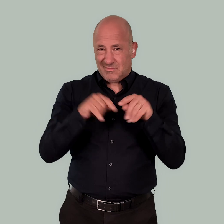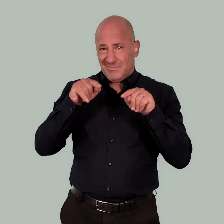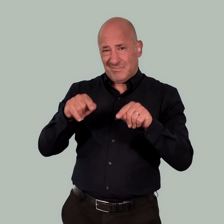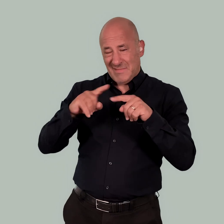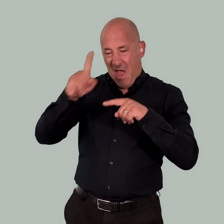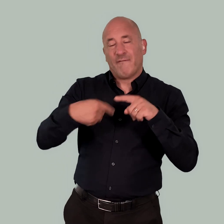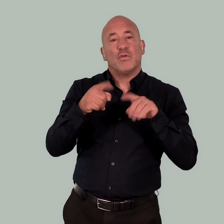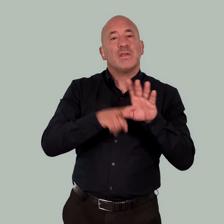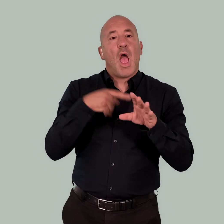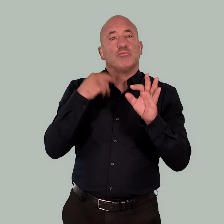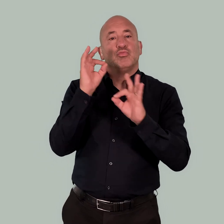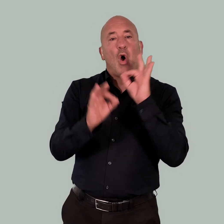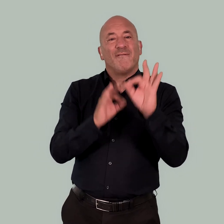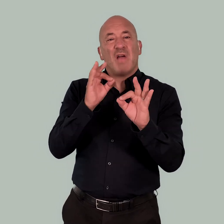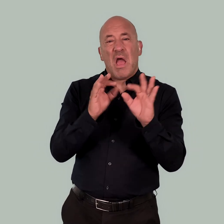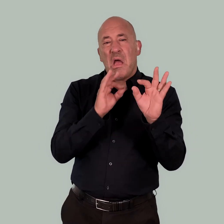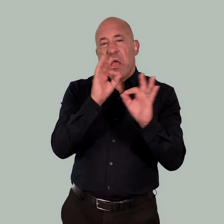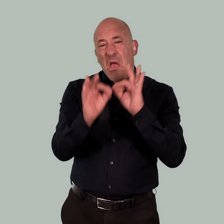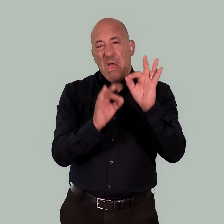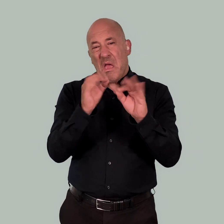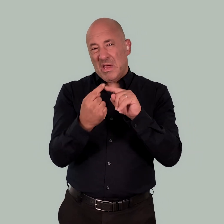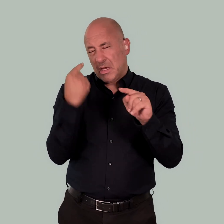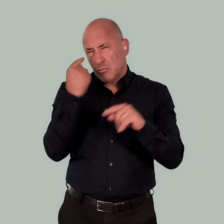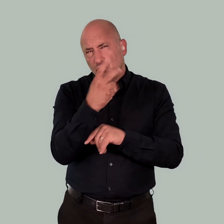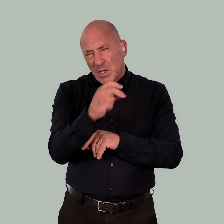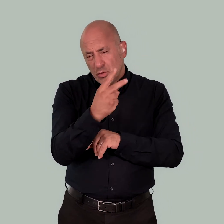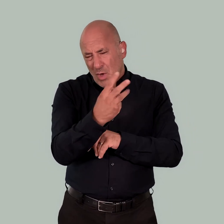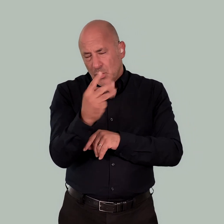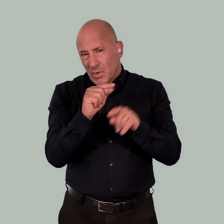The FRS is a yearly survey which sampled just under 17,000 UK households